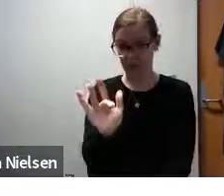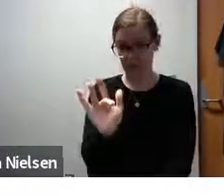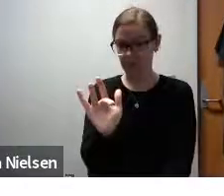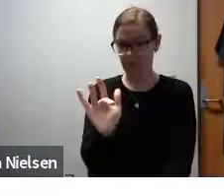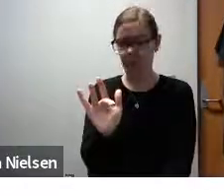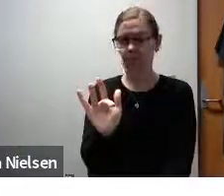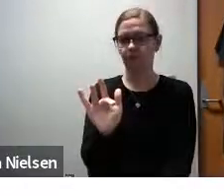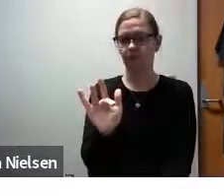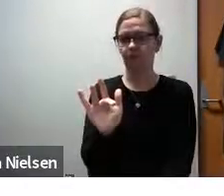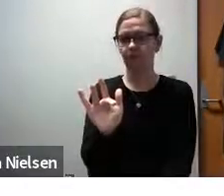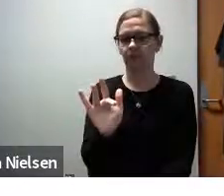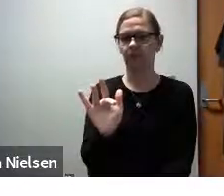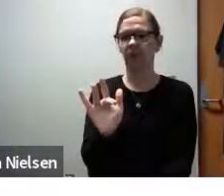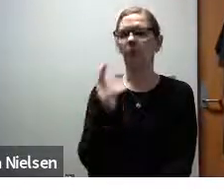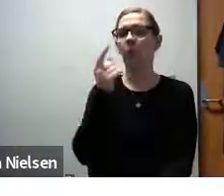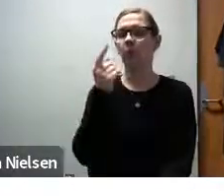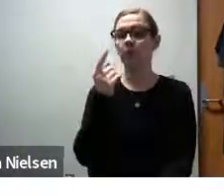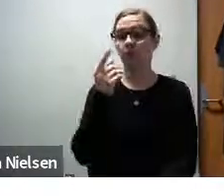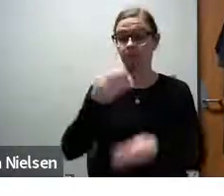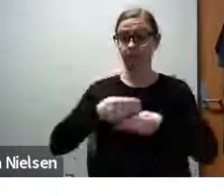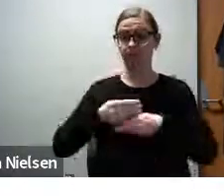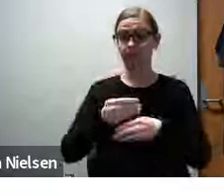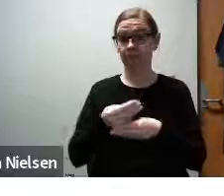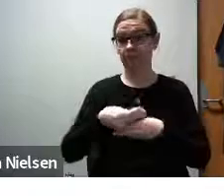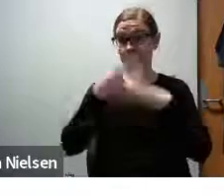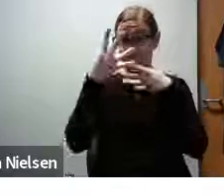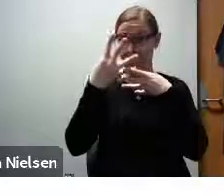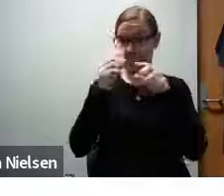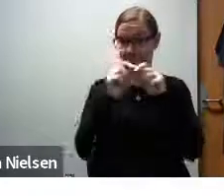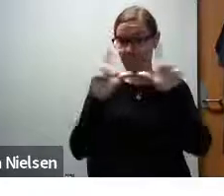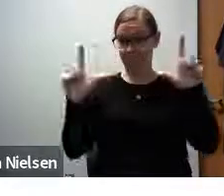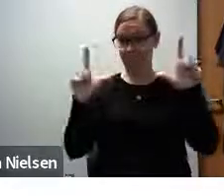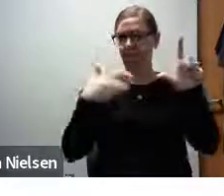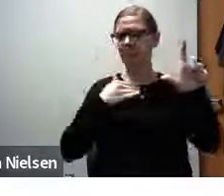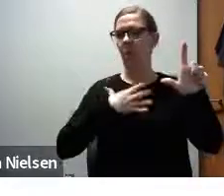And then one of the options that pops up is the whiteboard and you would click on that.